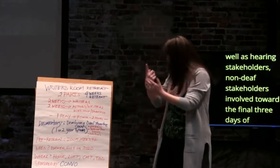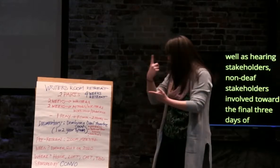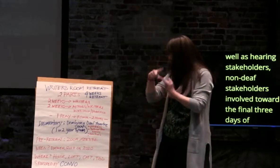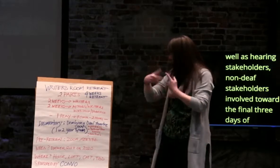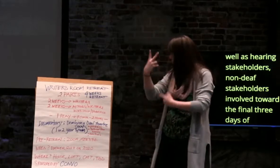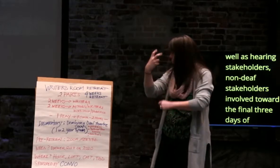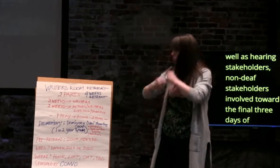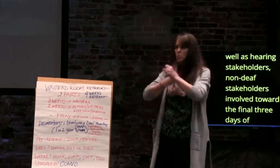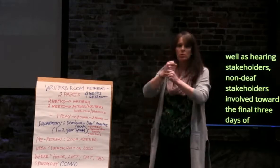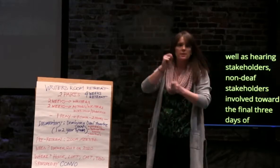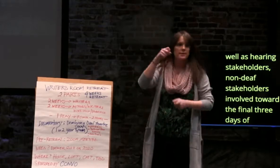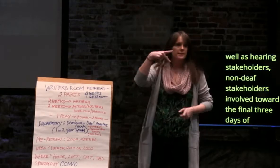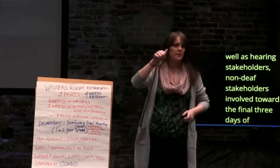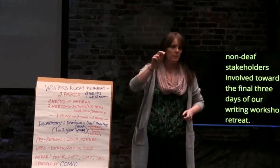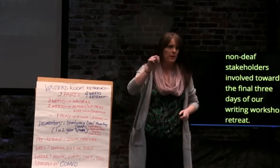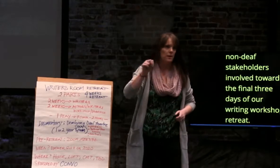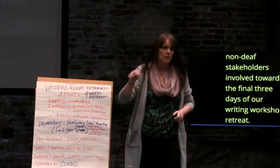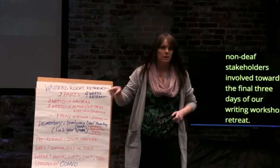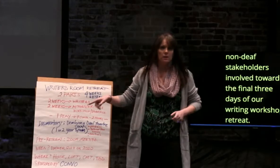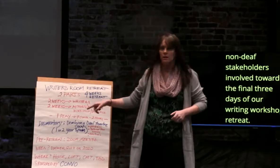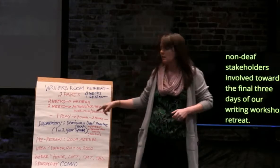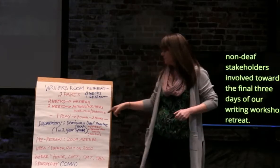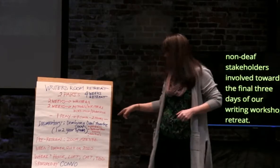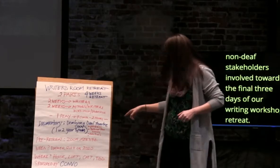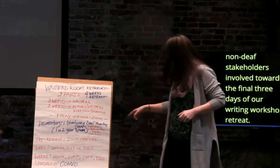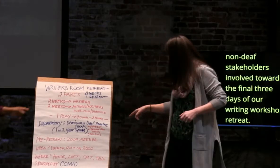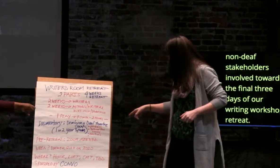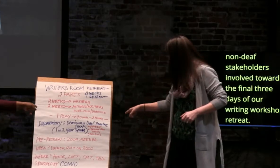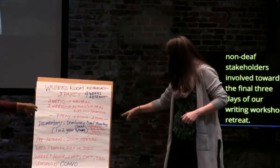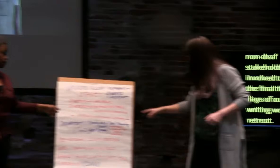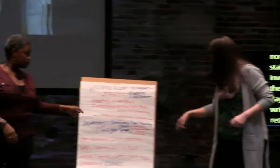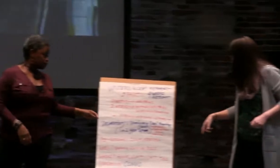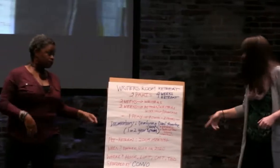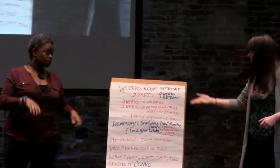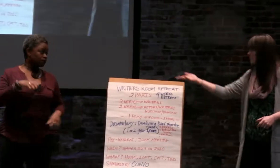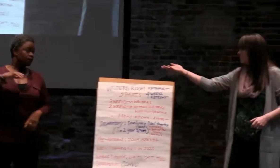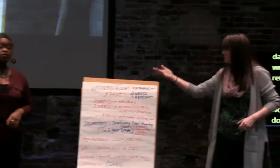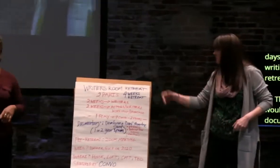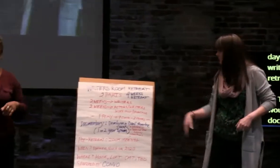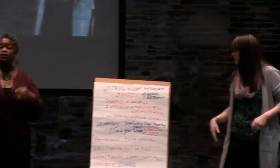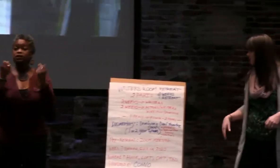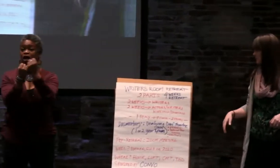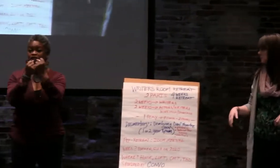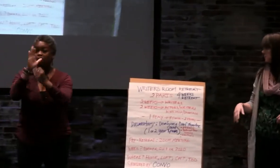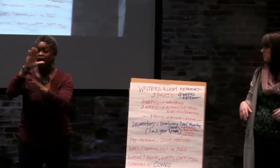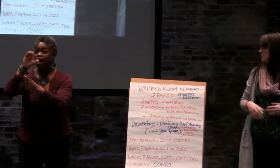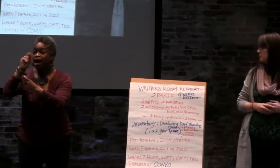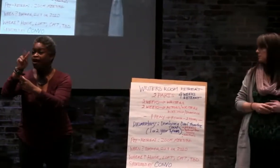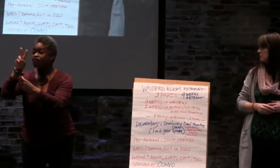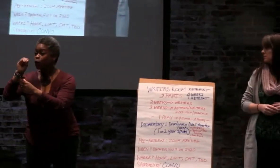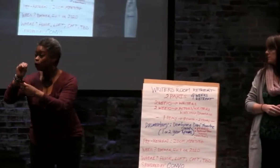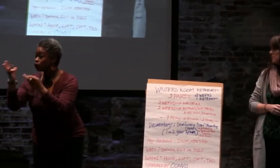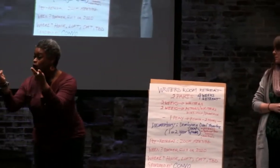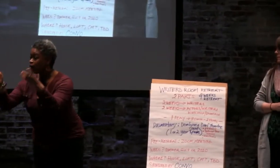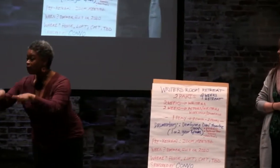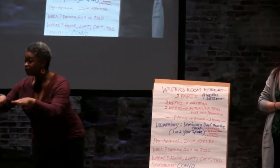to document the whole process of this entire creative effort and to create a product at the end.